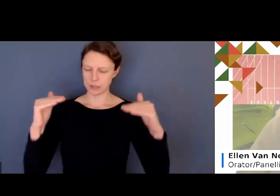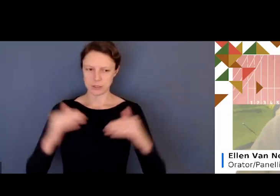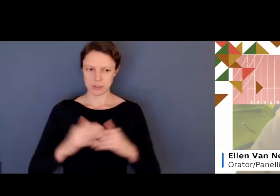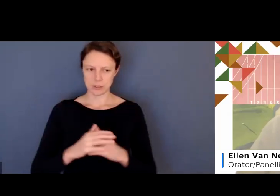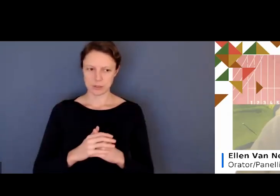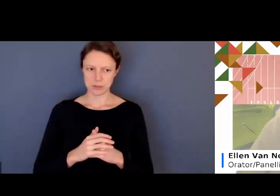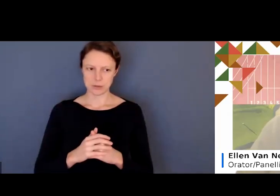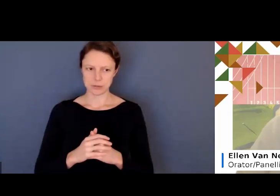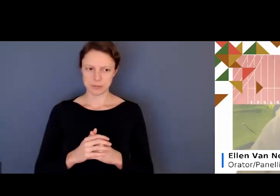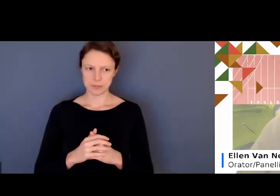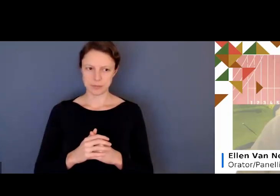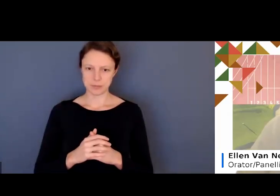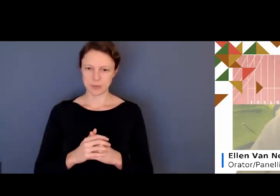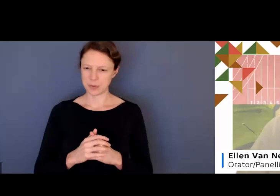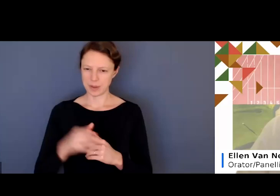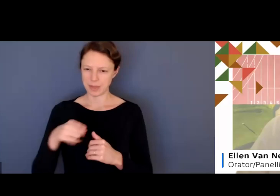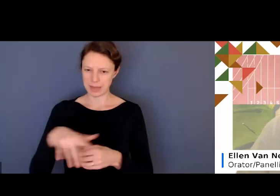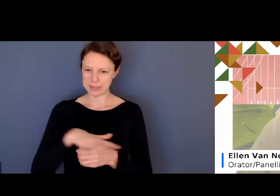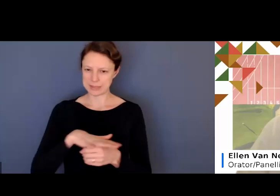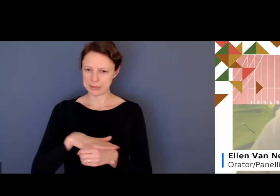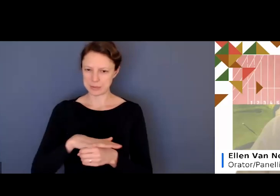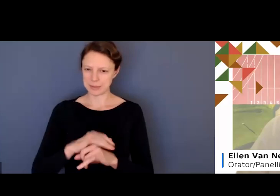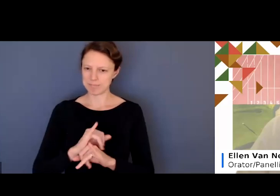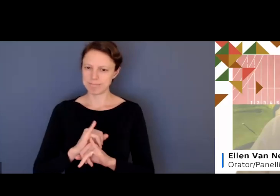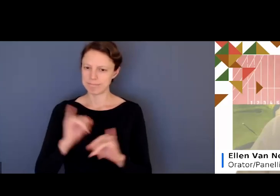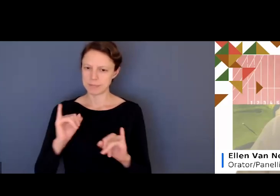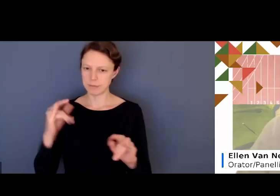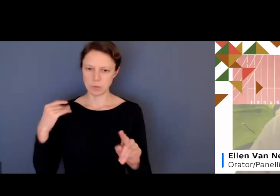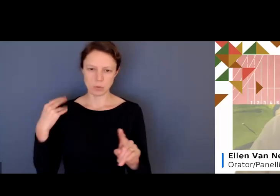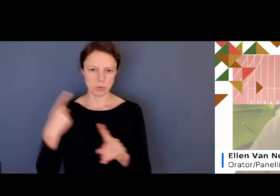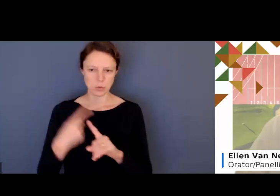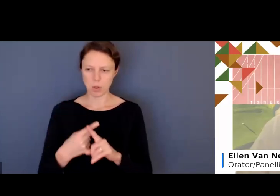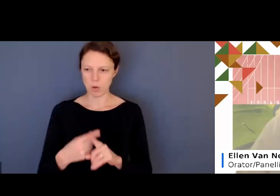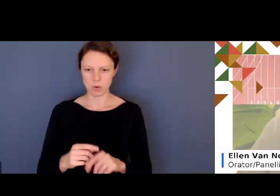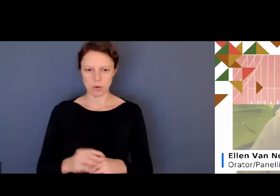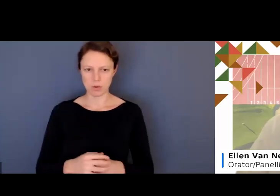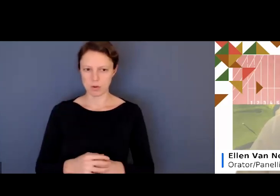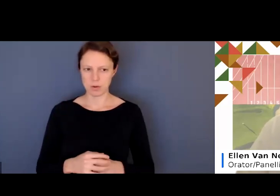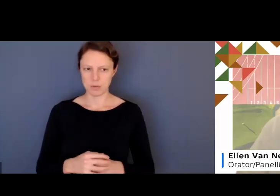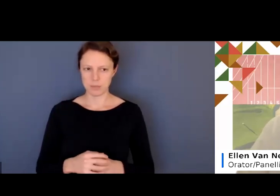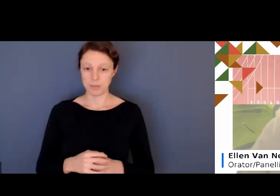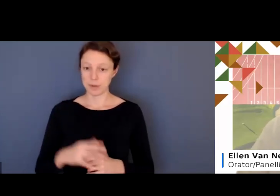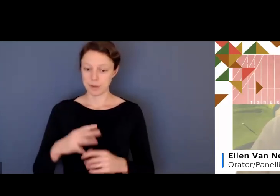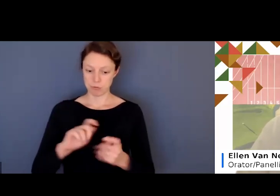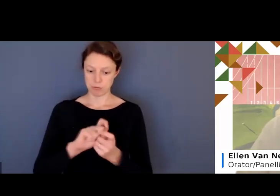for too long. Transformative justice is a political framework,